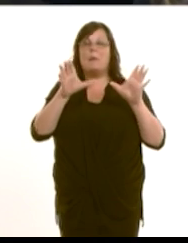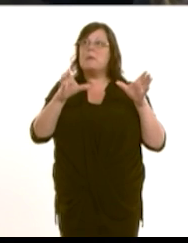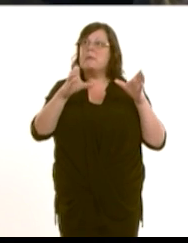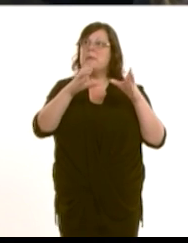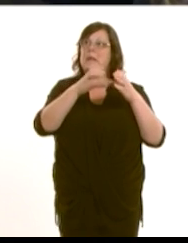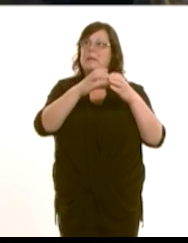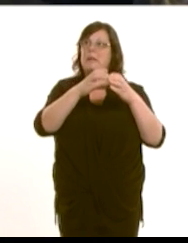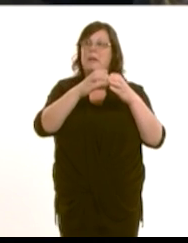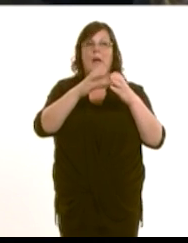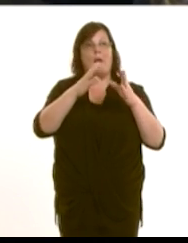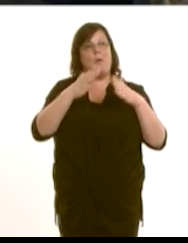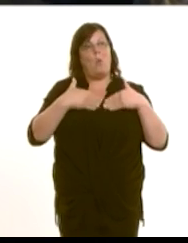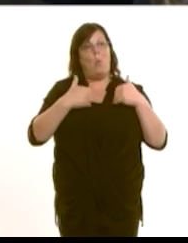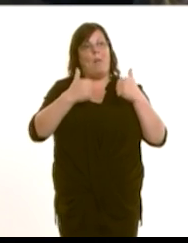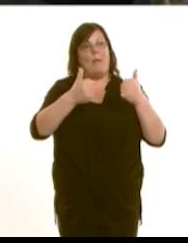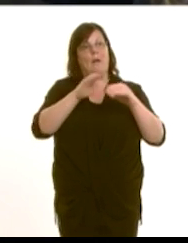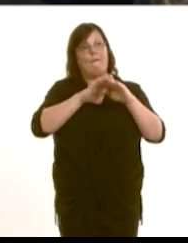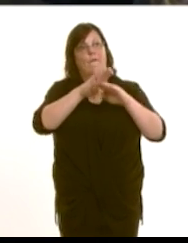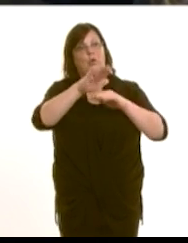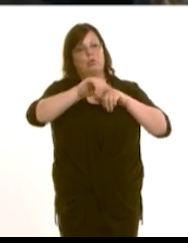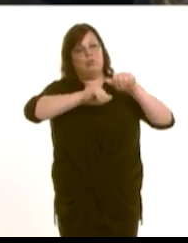of the Well-being of Future Generations Act 2015, shouldnít there be a requirement on